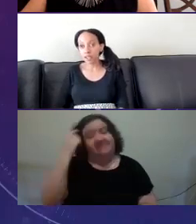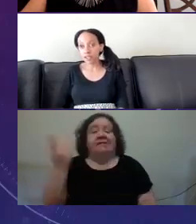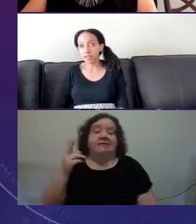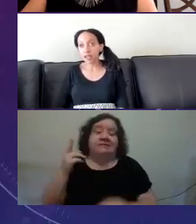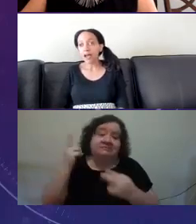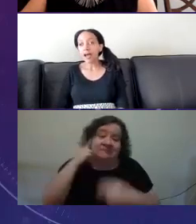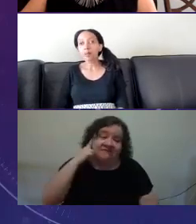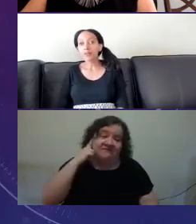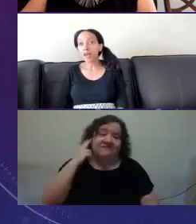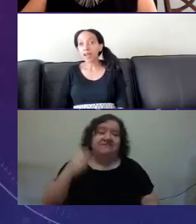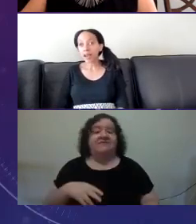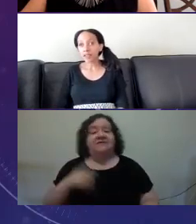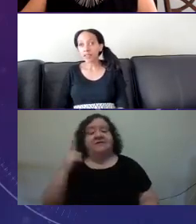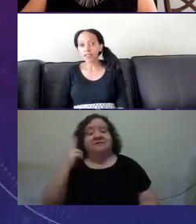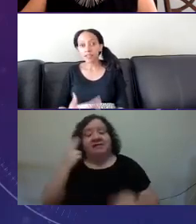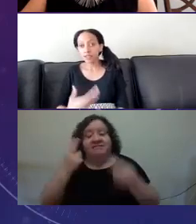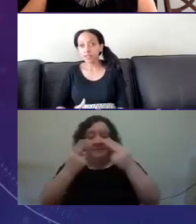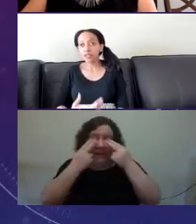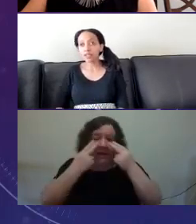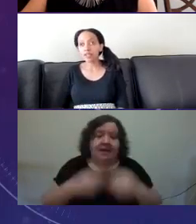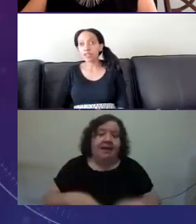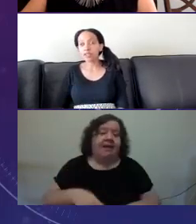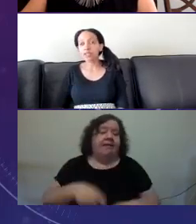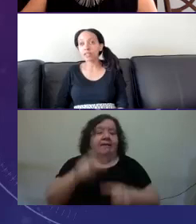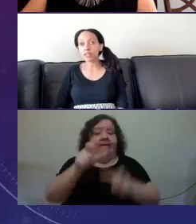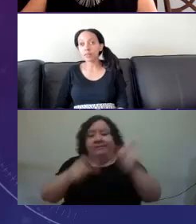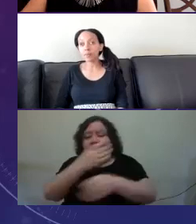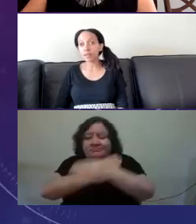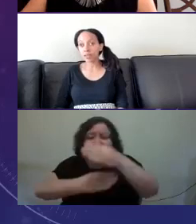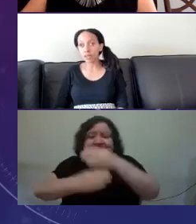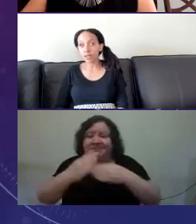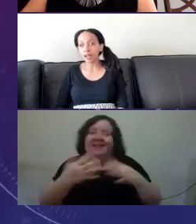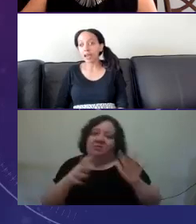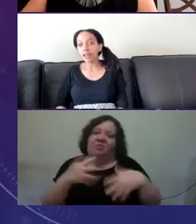and provide access listen to students and listen to what we need and then